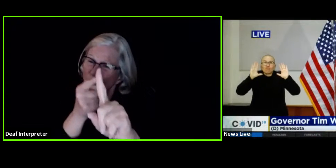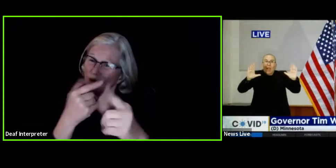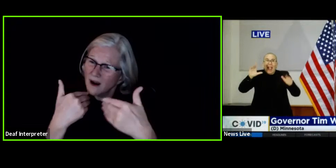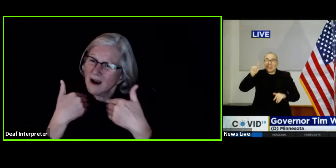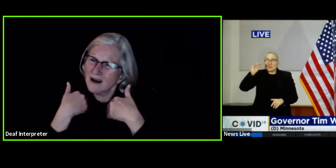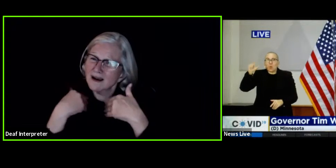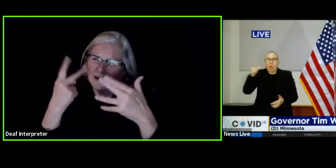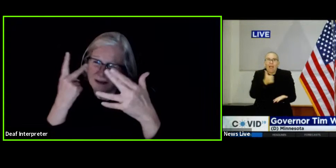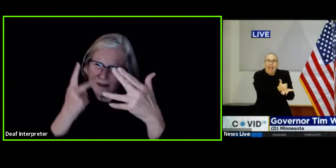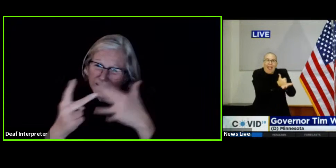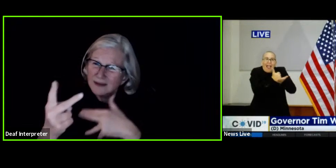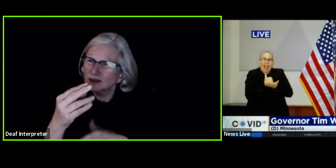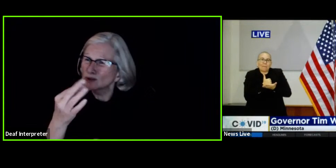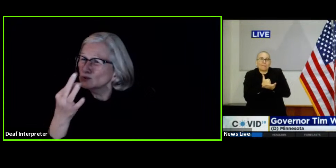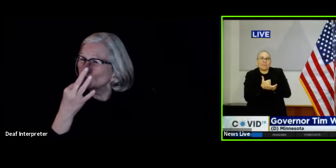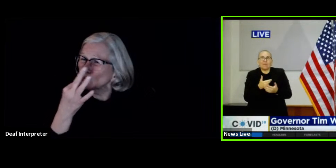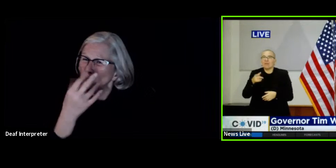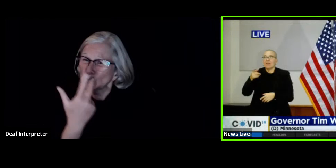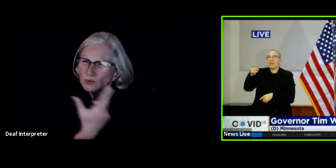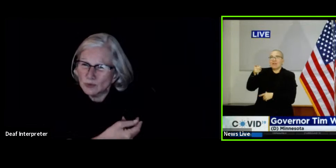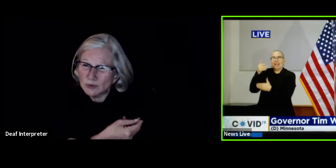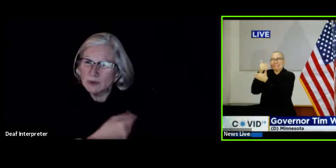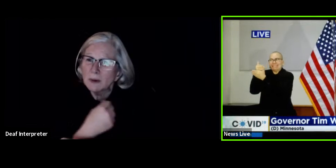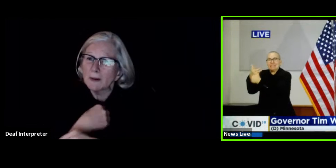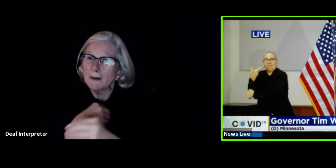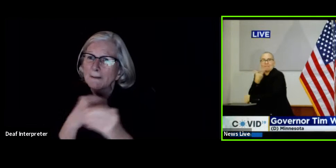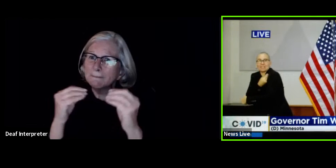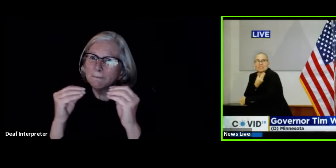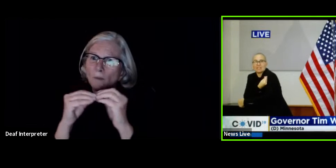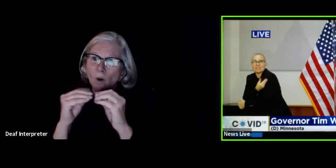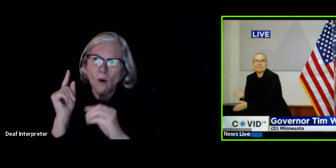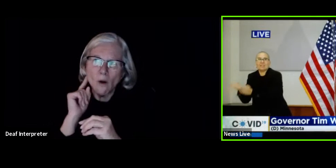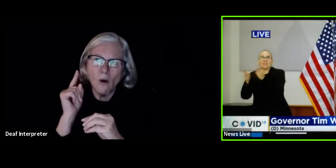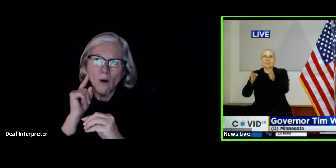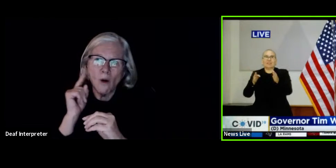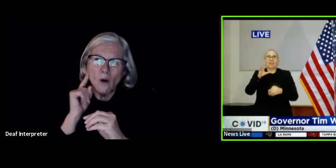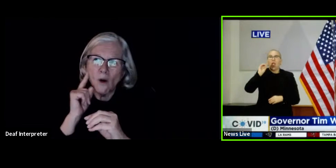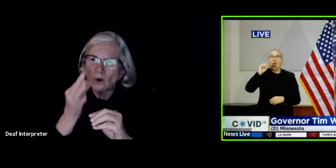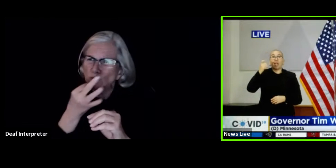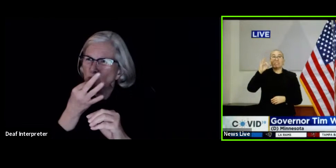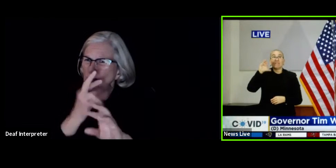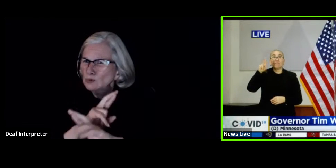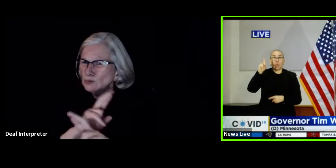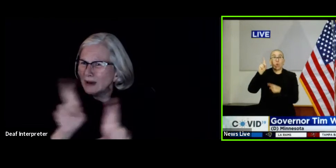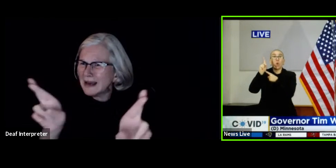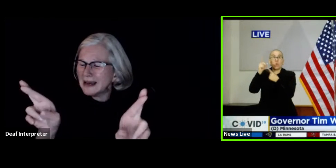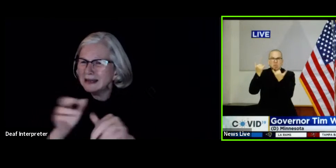WE'RE IN THE MOST DIFFICULT TIME OF THIS PANDEMIC. WE ARE ALSO IN THE MOST HOPEFUL TIME. WE HAVE TOOLS BOTH THERAPEUTIC FOR TREATMENT, WE HAVE VACCINES ON THE HORIZON. SOON YOU'LL BE HEARING NEWS FROM JOHNSON AND JOHNSON AND OTHERS